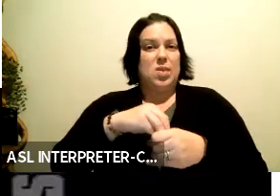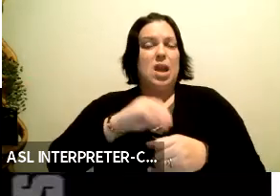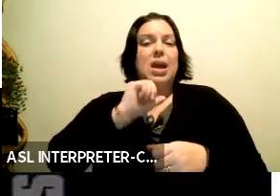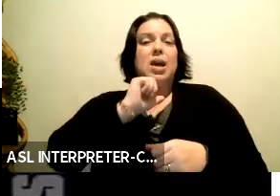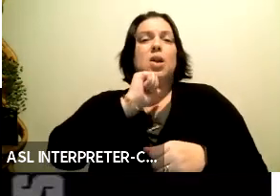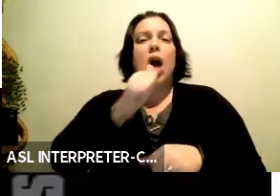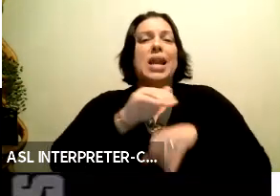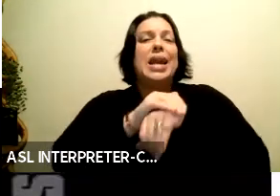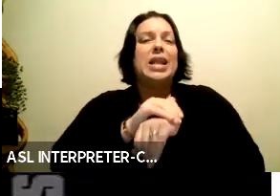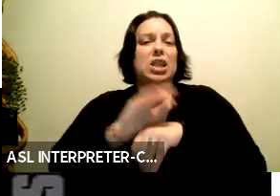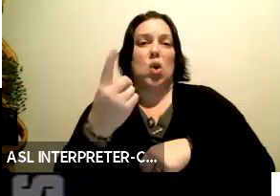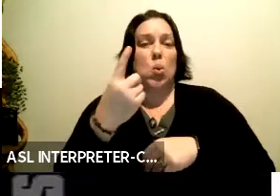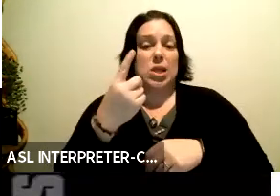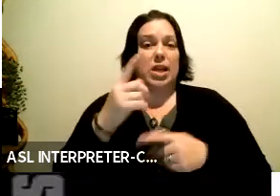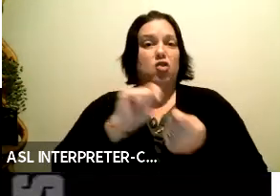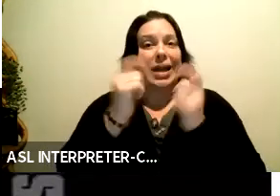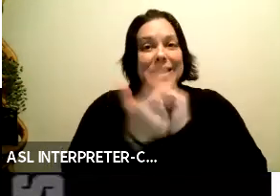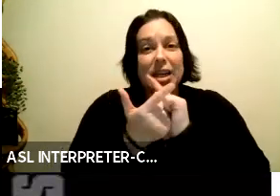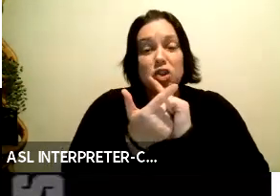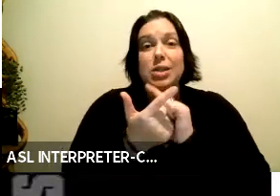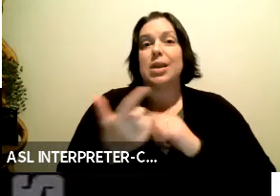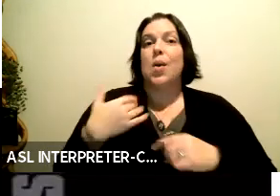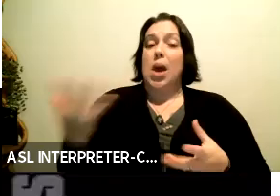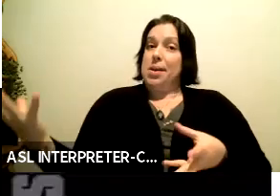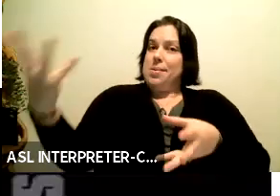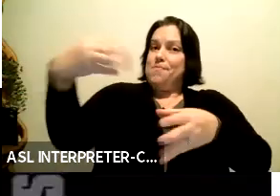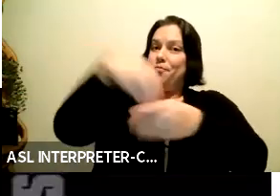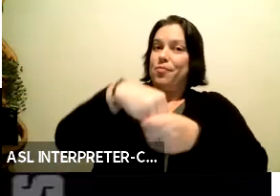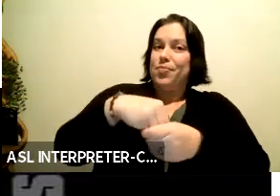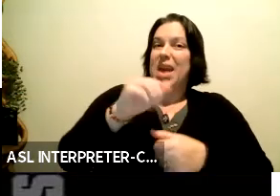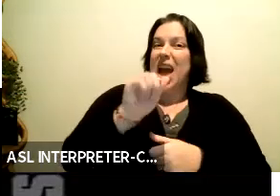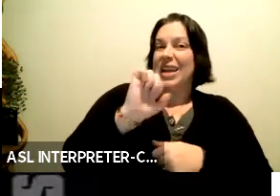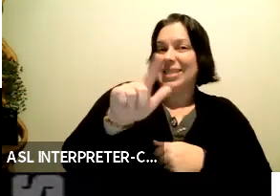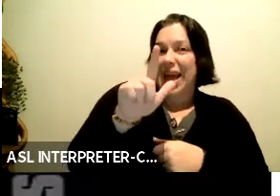messaging. We were able to integrate American Sign Language interpretation into the governor press